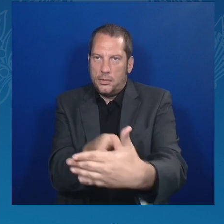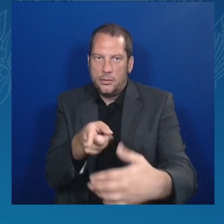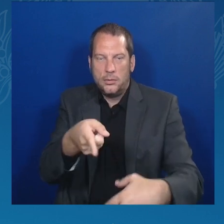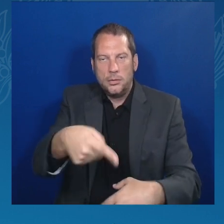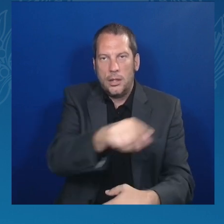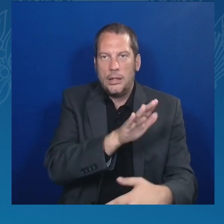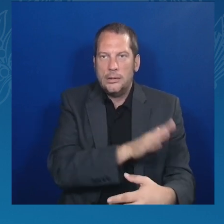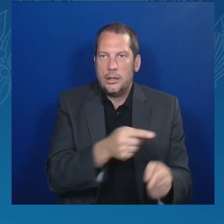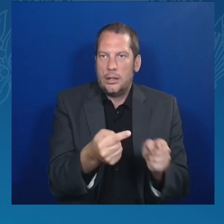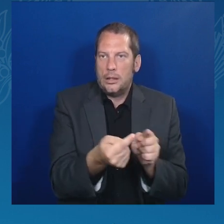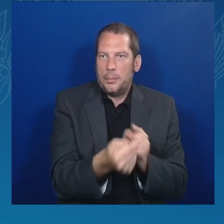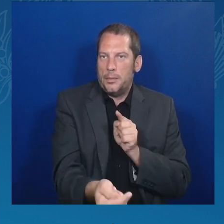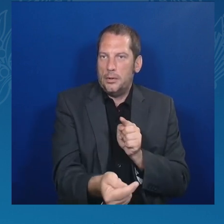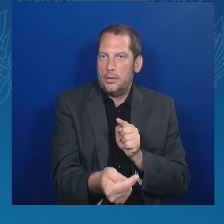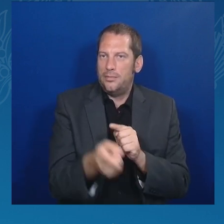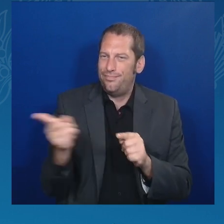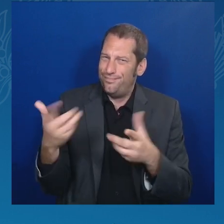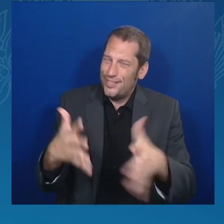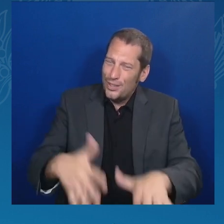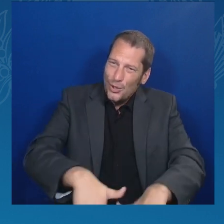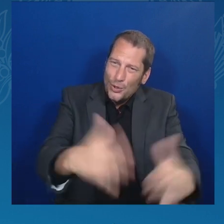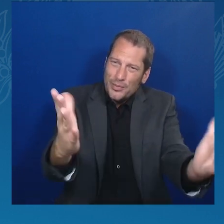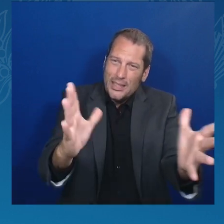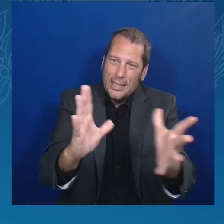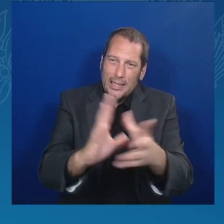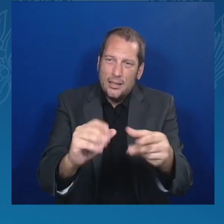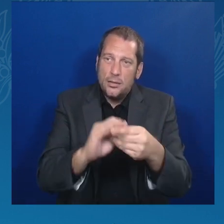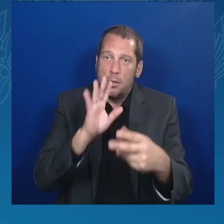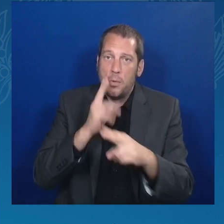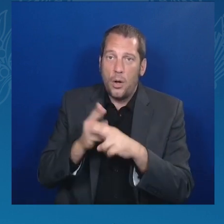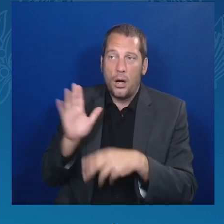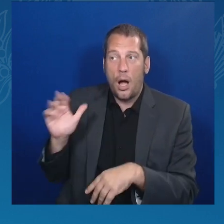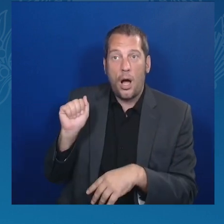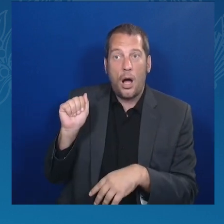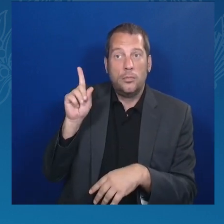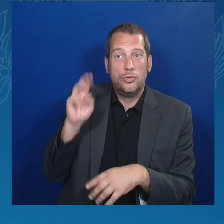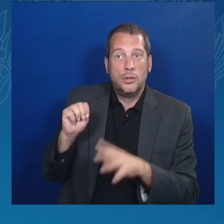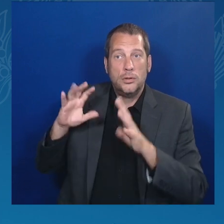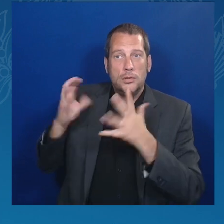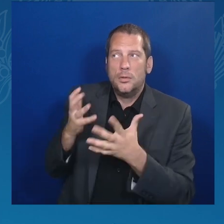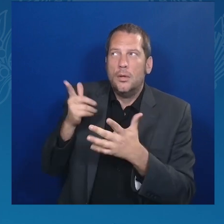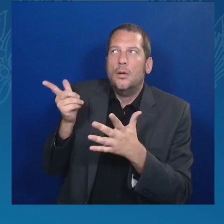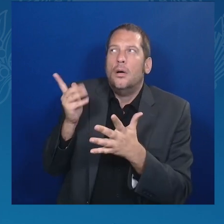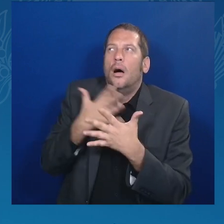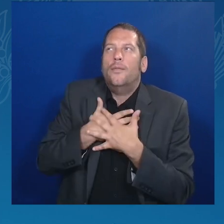one that he will be a dictator on day one. Audience: Booo -- The Vice President: He said he is --